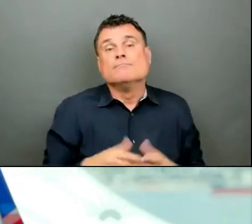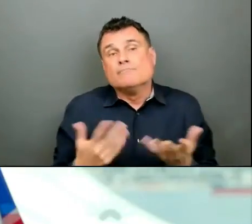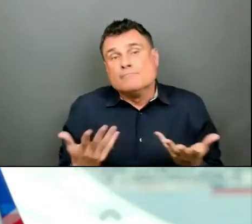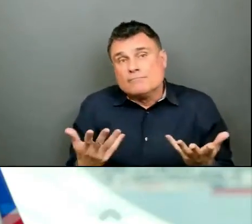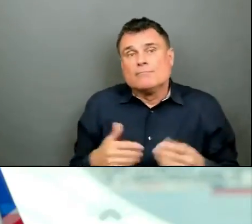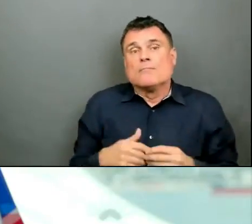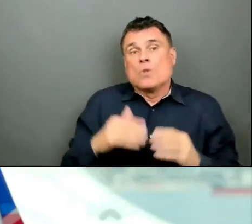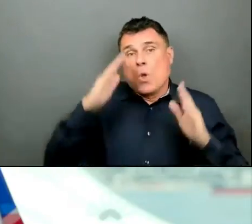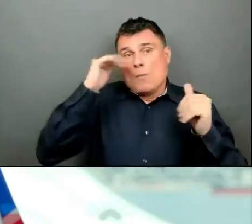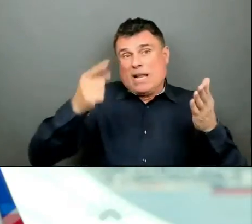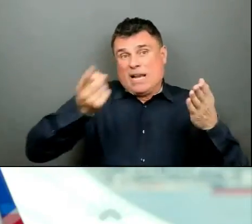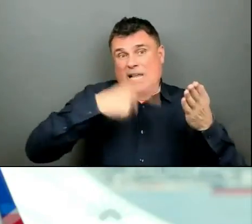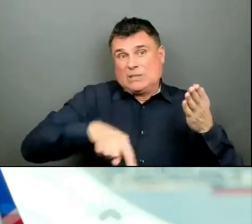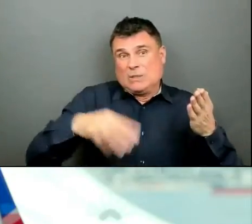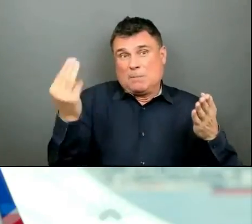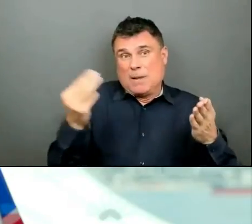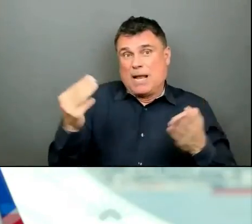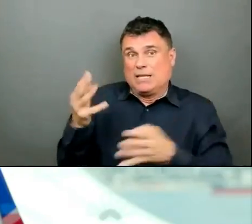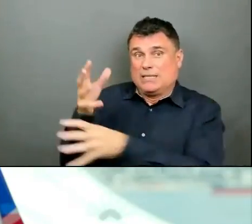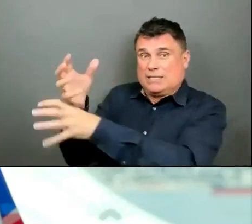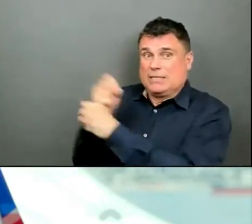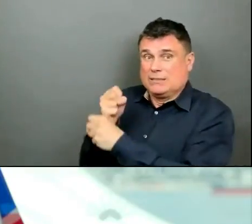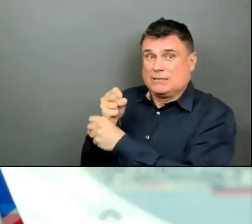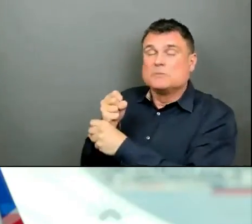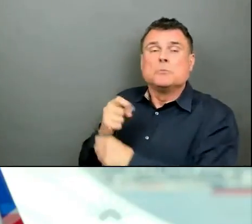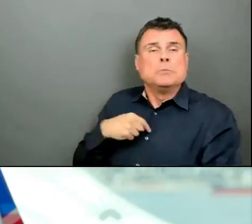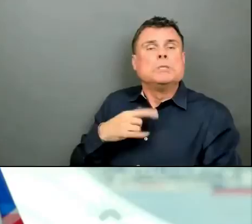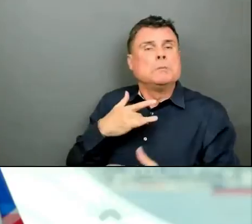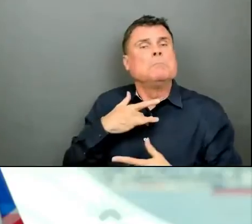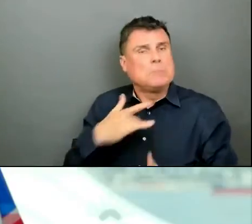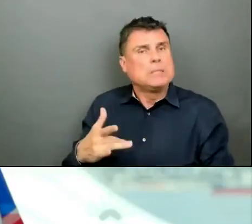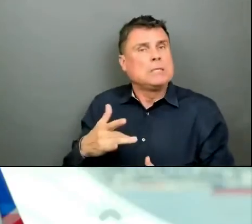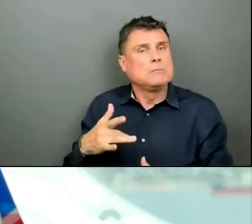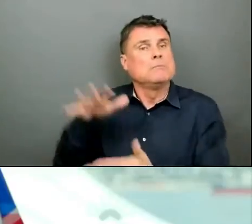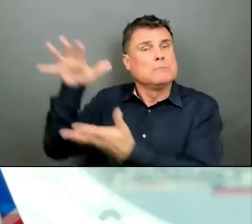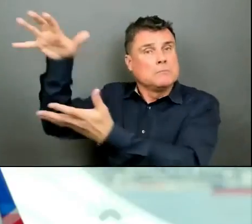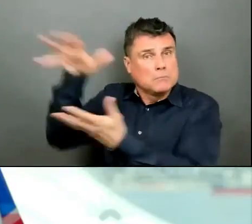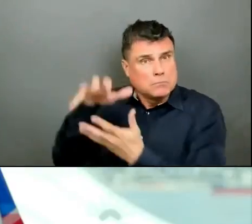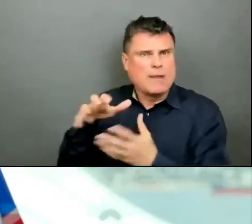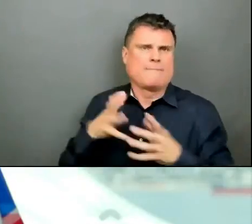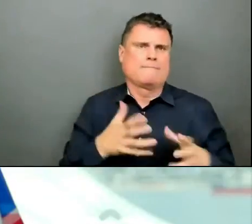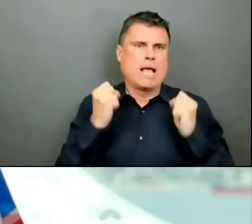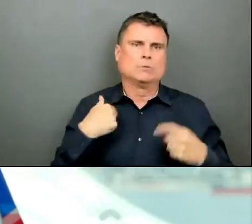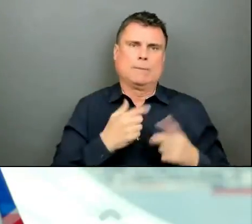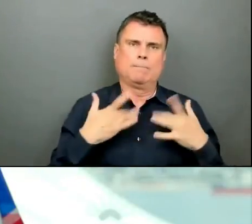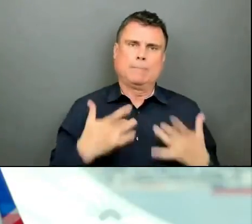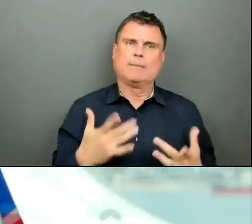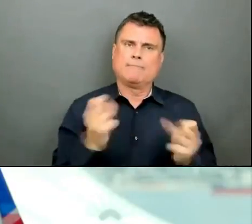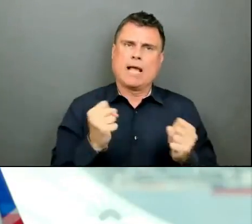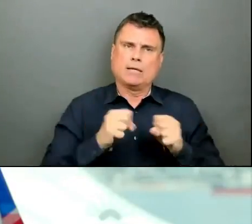It is a pretty quick turn around, it can be a couple of days. But if you're distributing to remote or